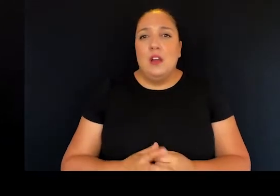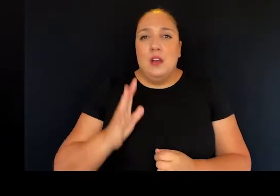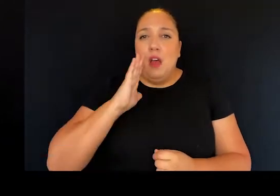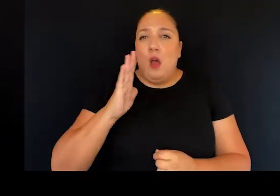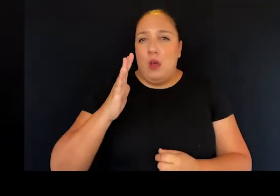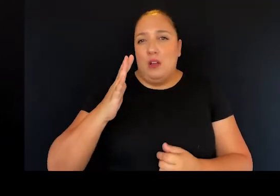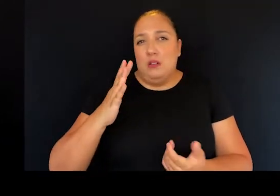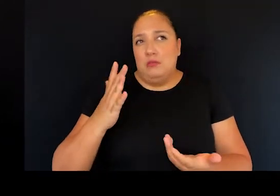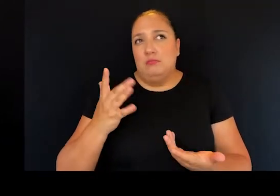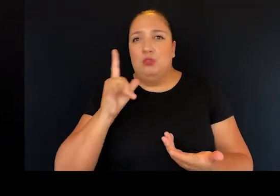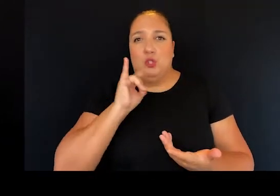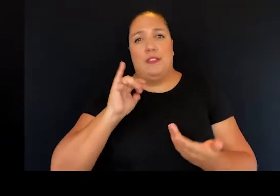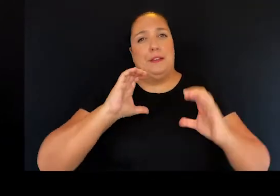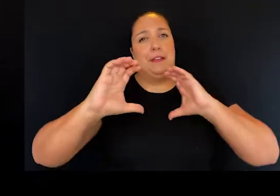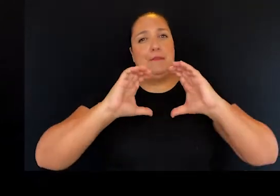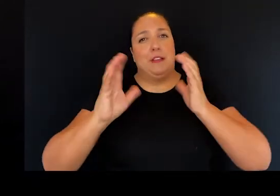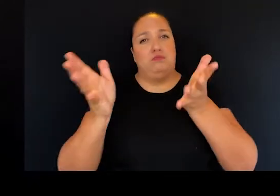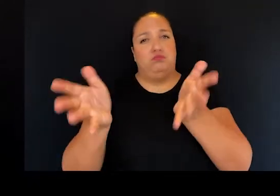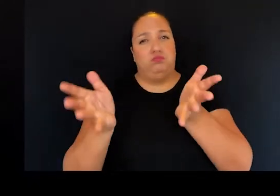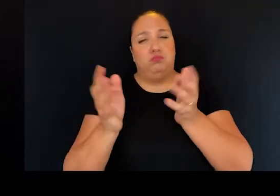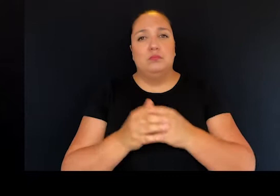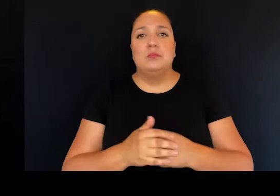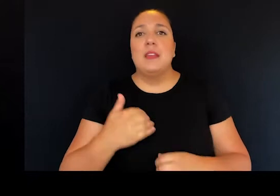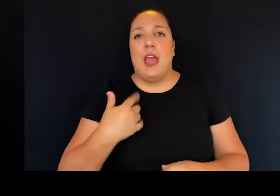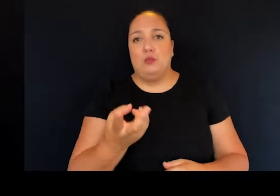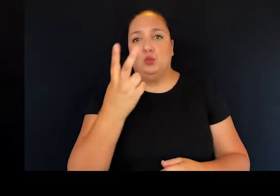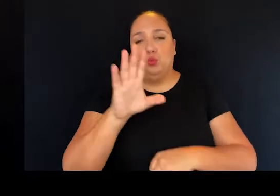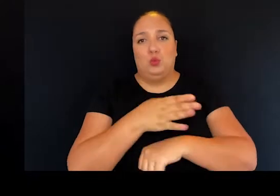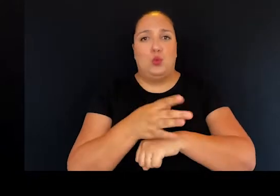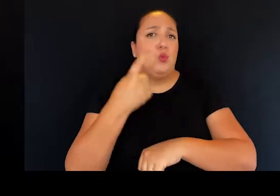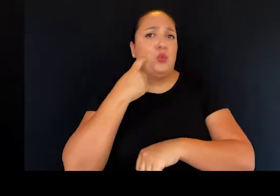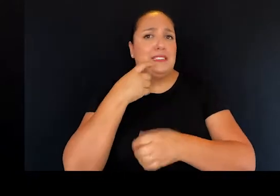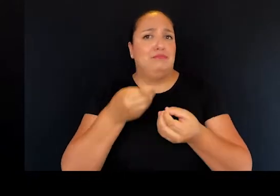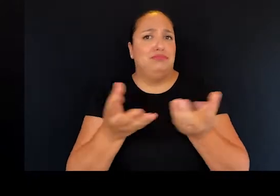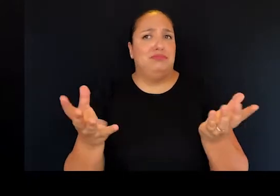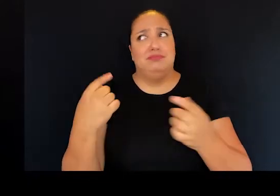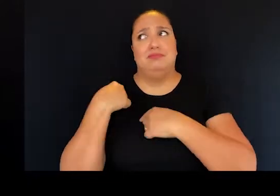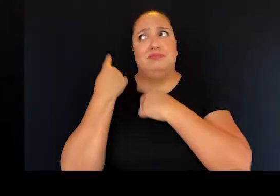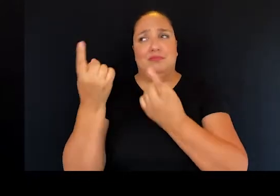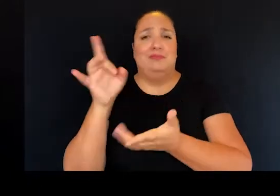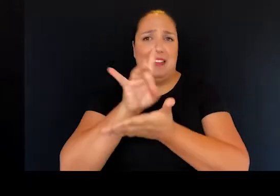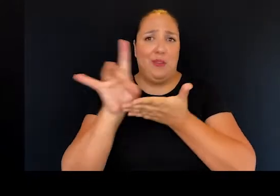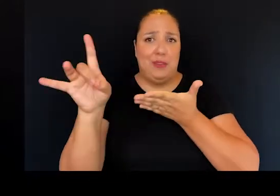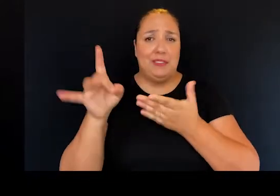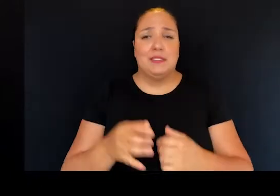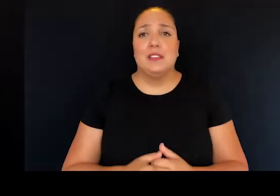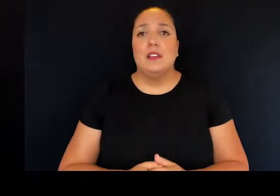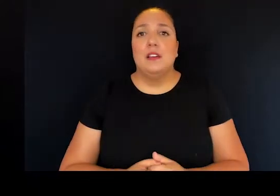to break it down conversationally a little bit. We had two songs that came out in the last, almost eight weeks now,